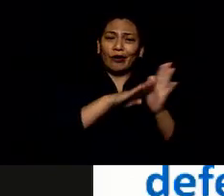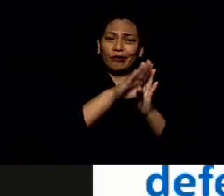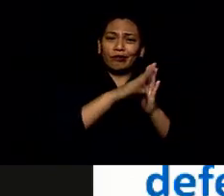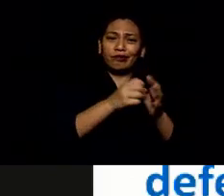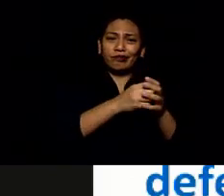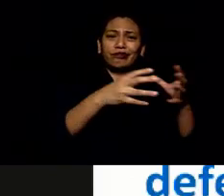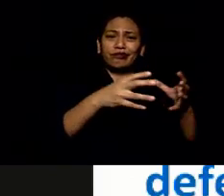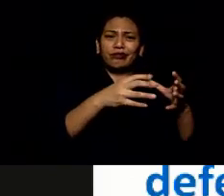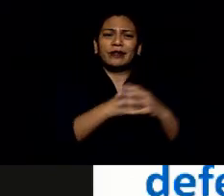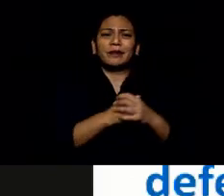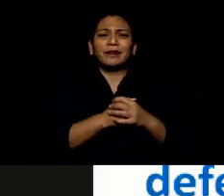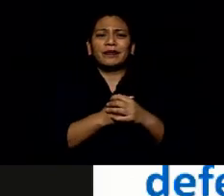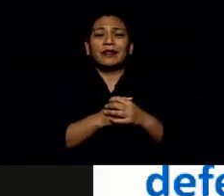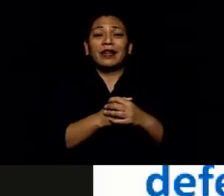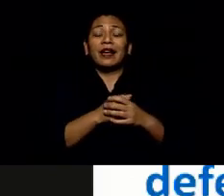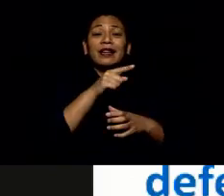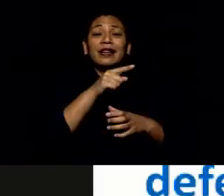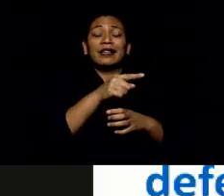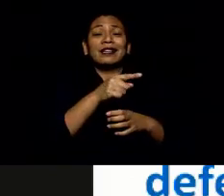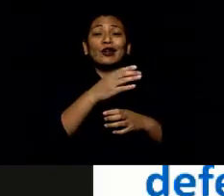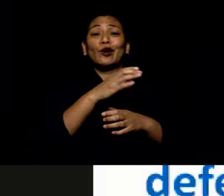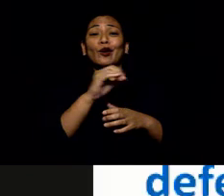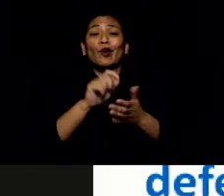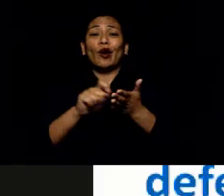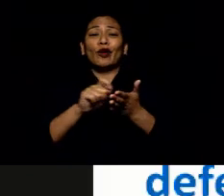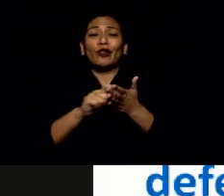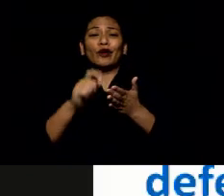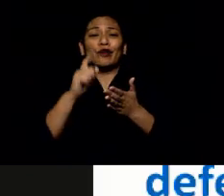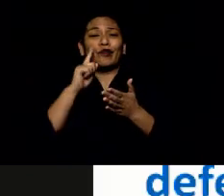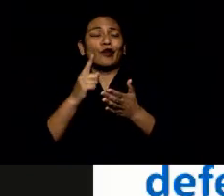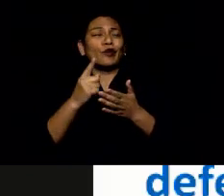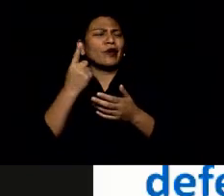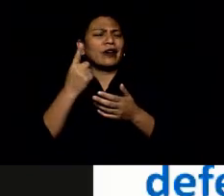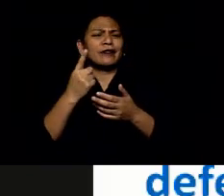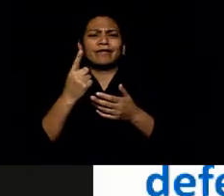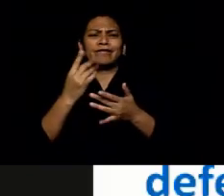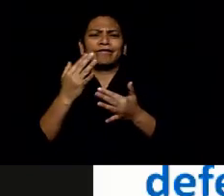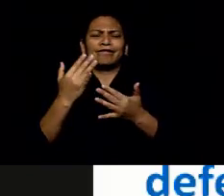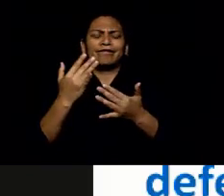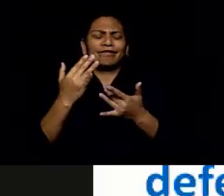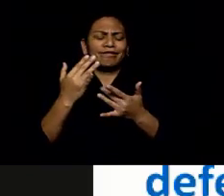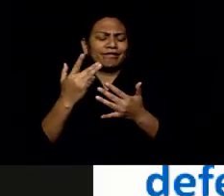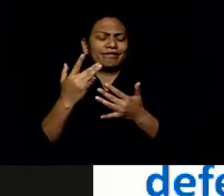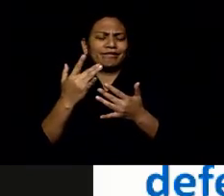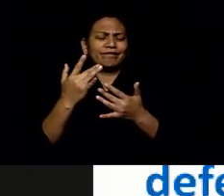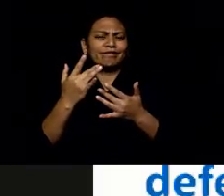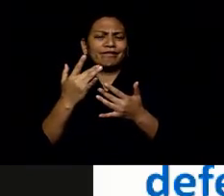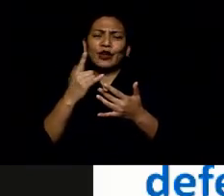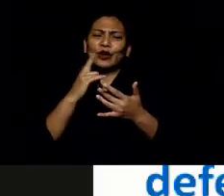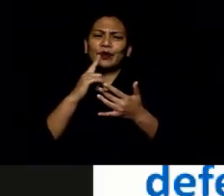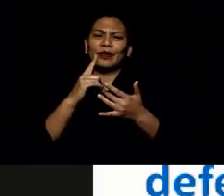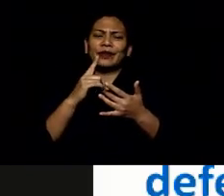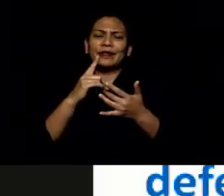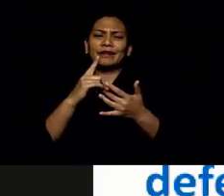He became coauthor of one of the most, um, influential economics